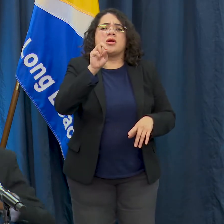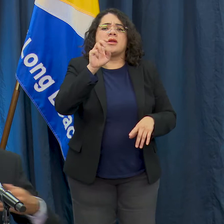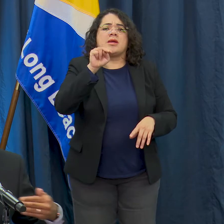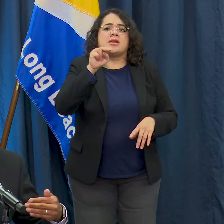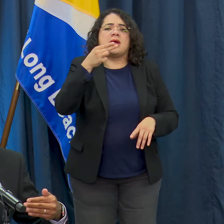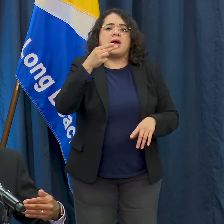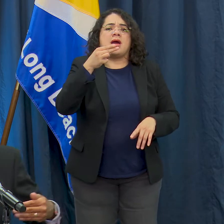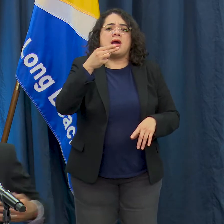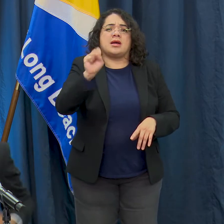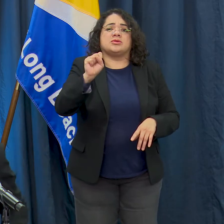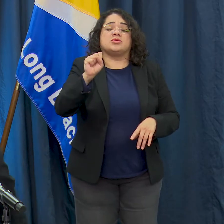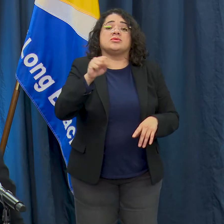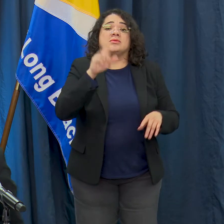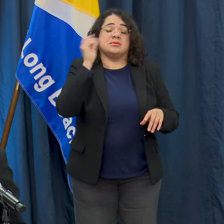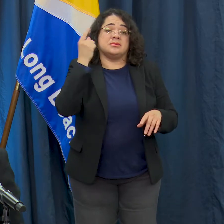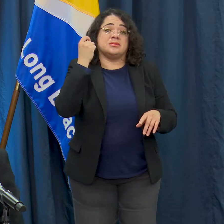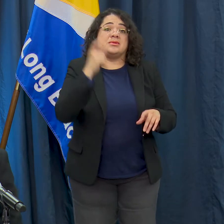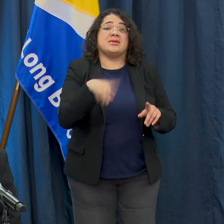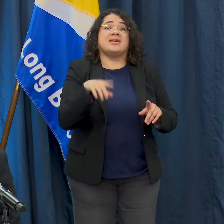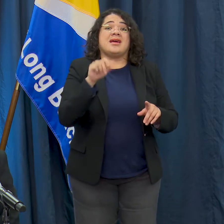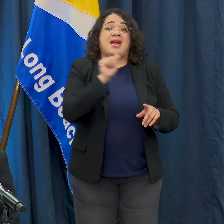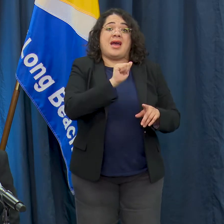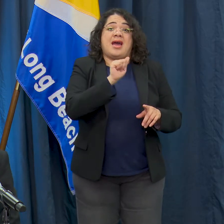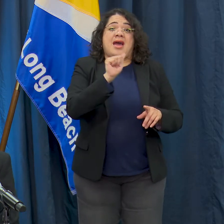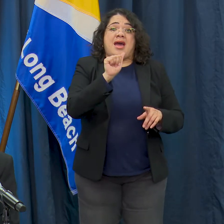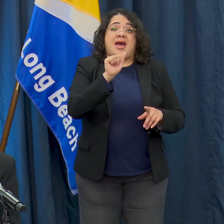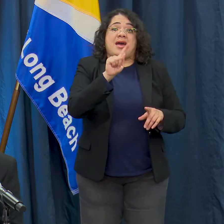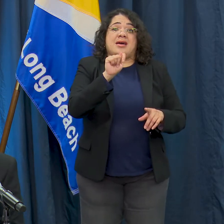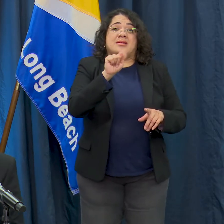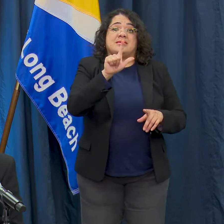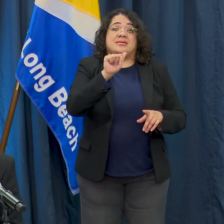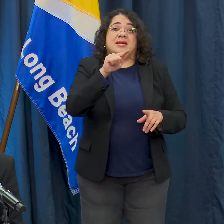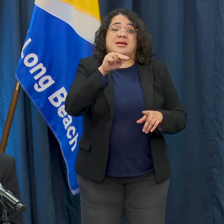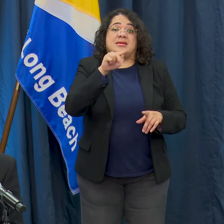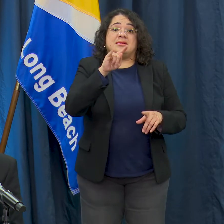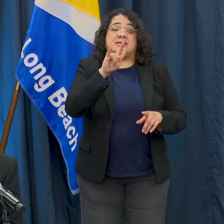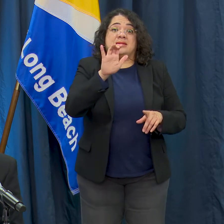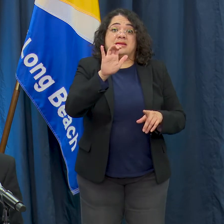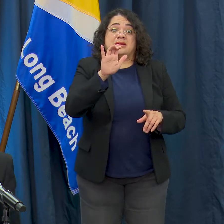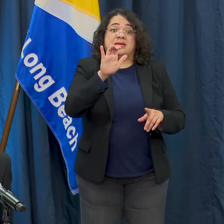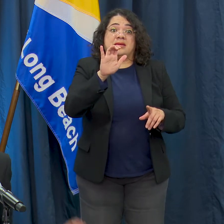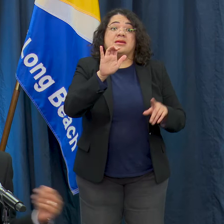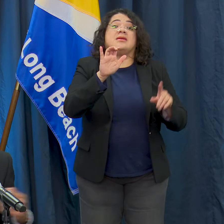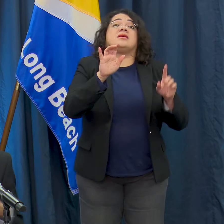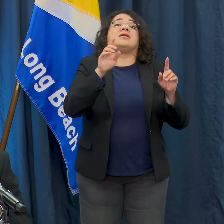Atlantic into Bixby Knolls; it was over two and a half miles long of cars trying